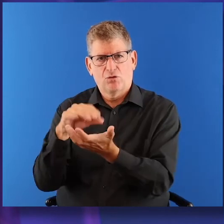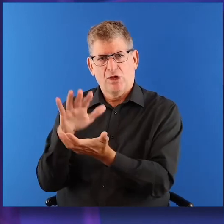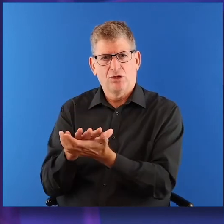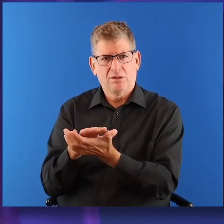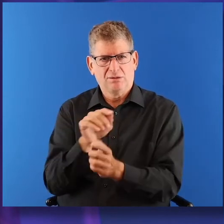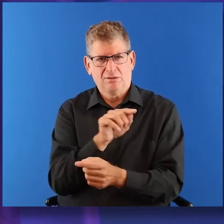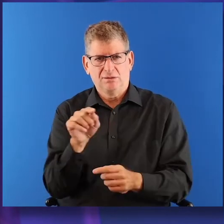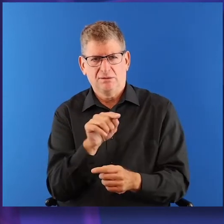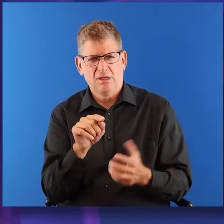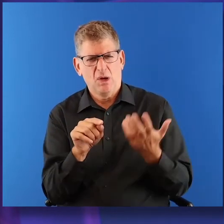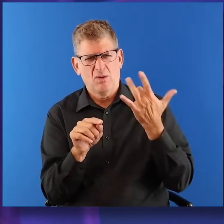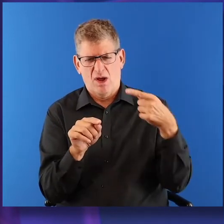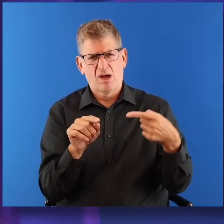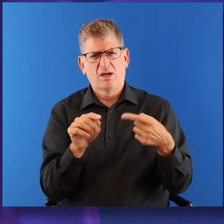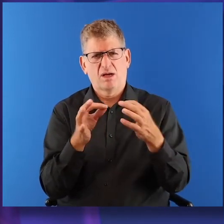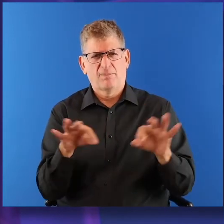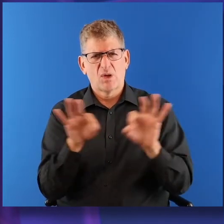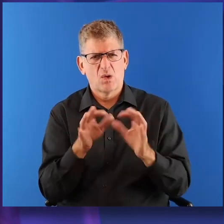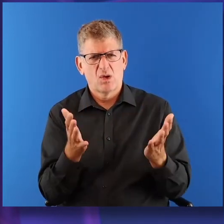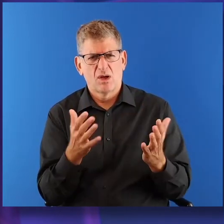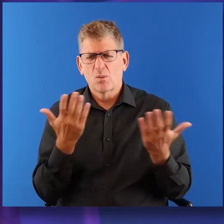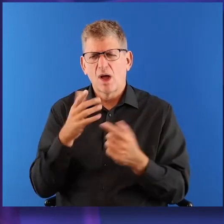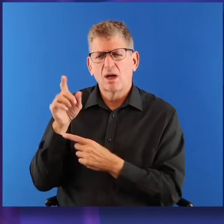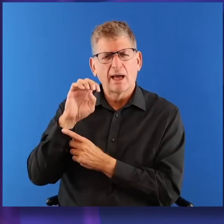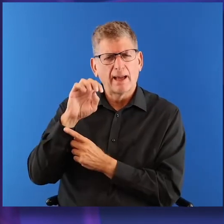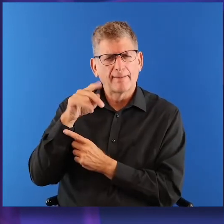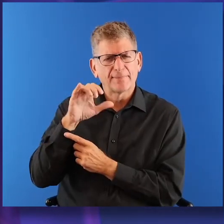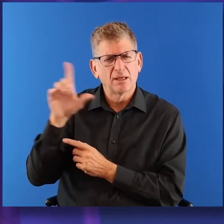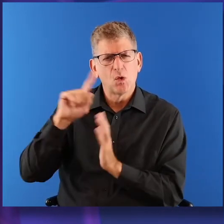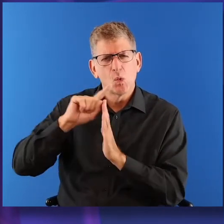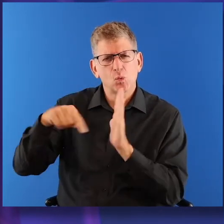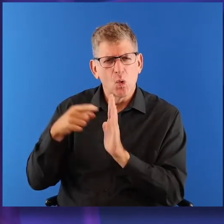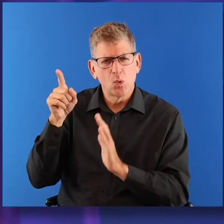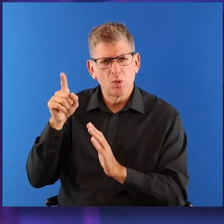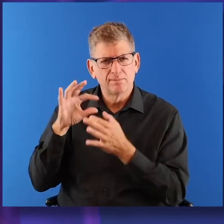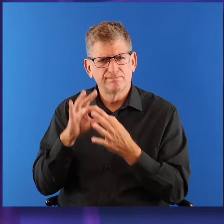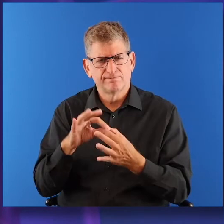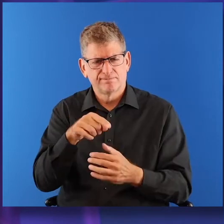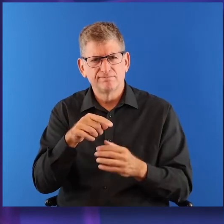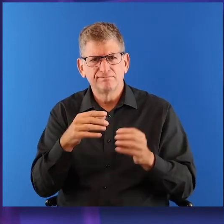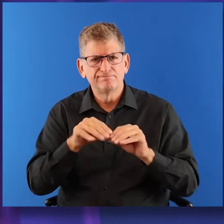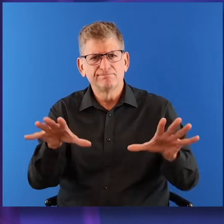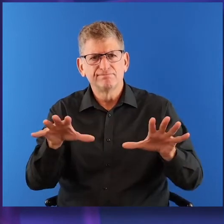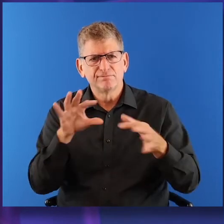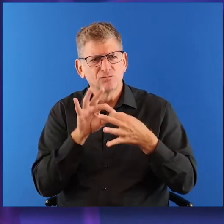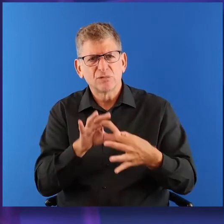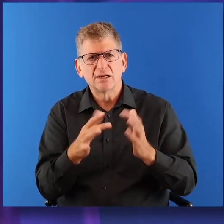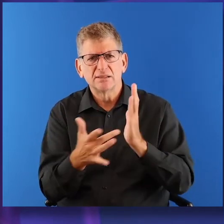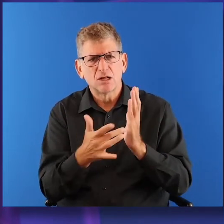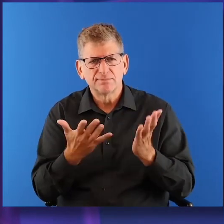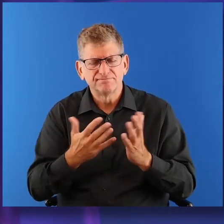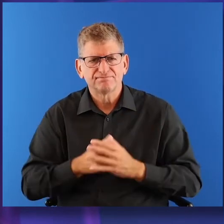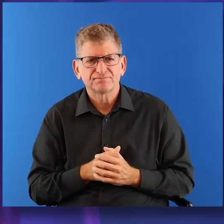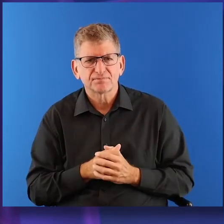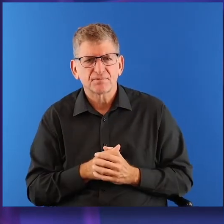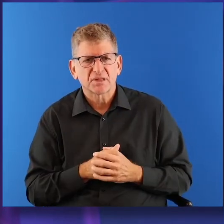why it's important, and what Epic's role is in this and related technologies? Certainly, often folks